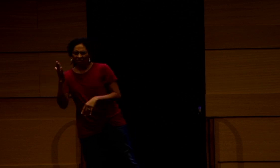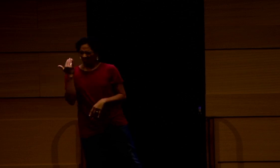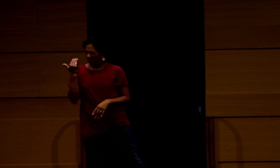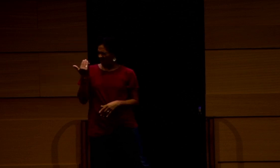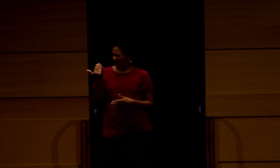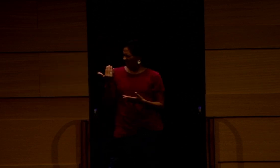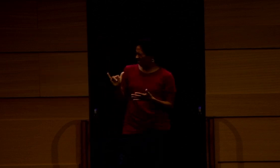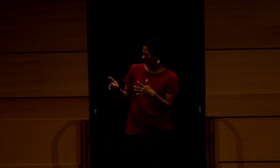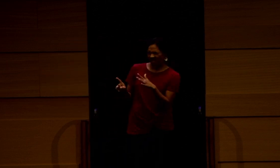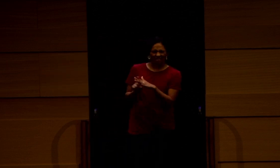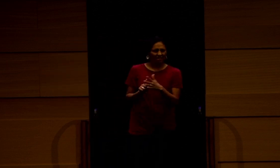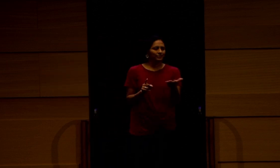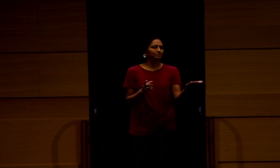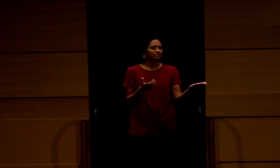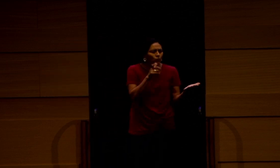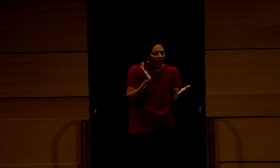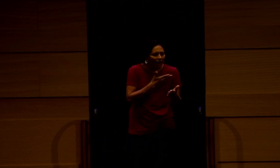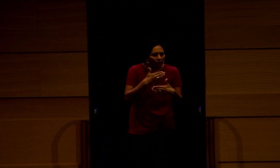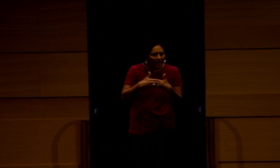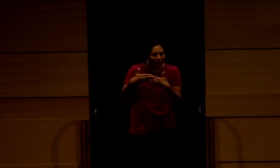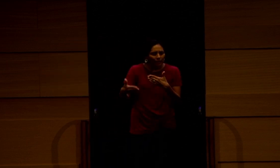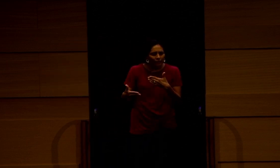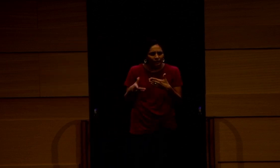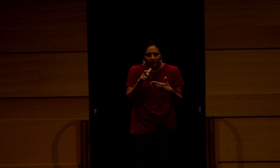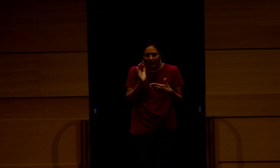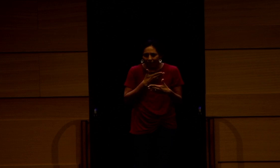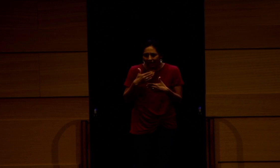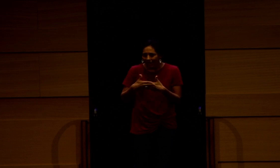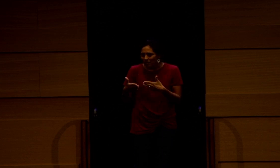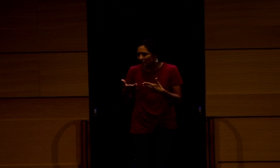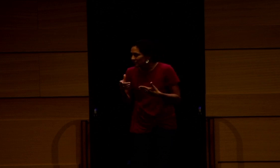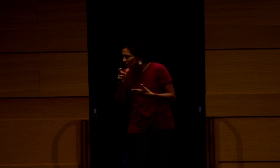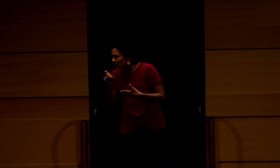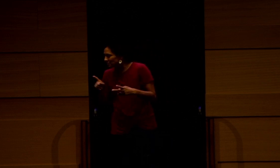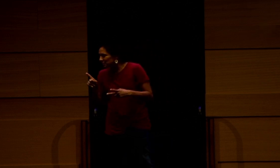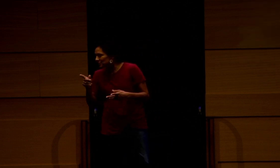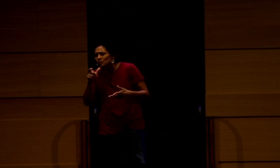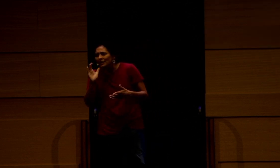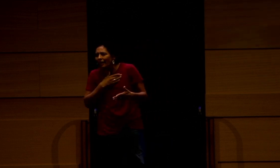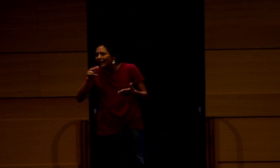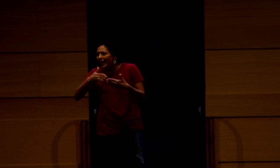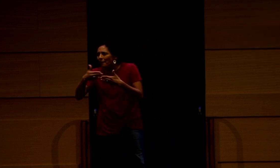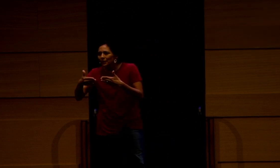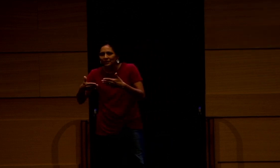Why does that happen? Who are our neighbors? Who are our neighbors?